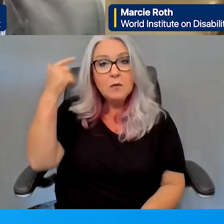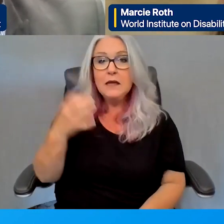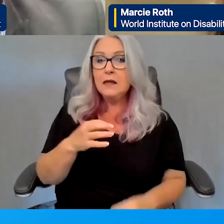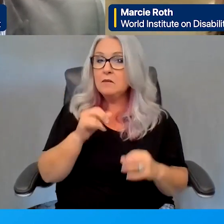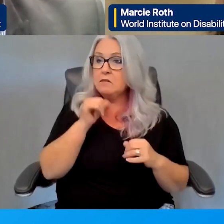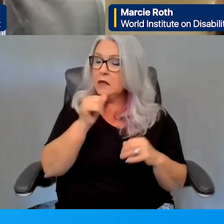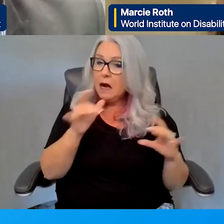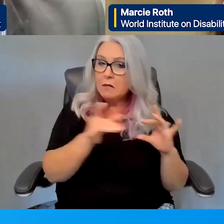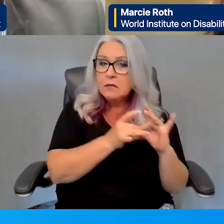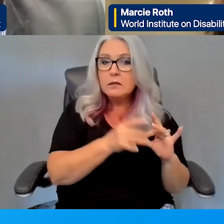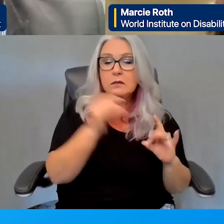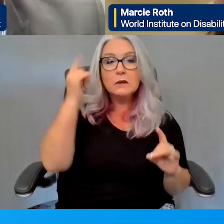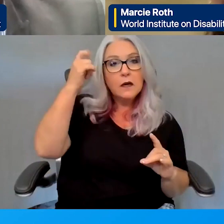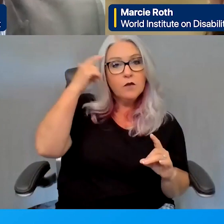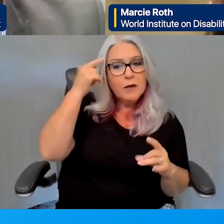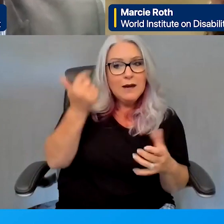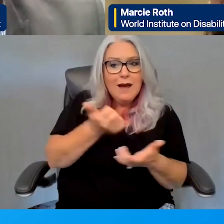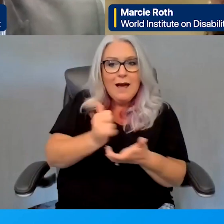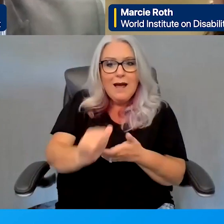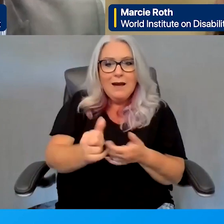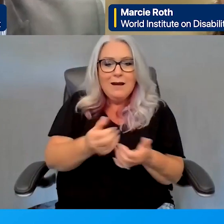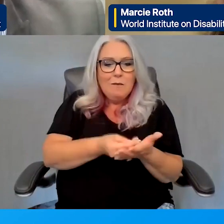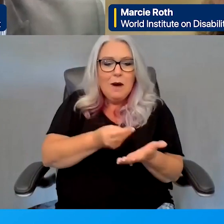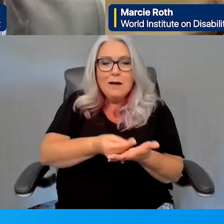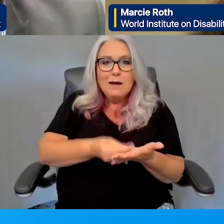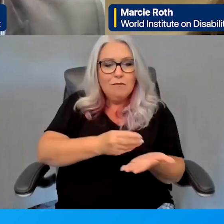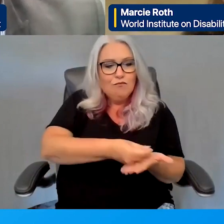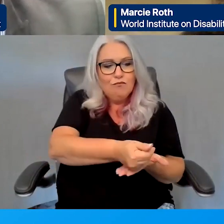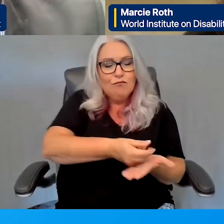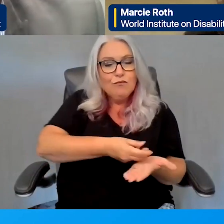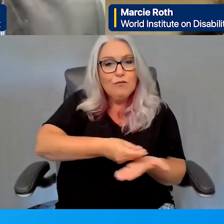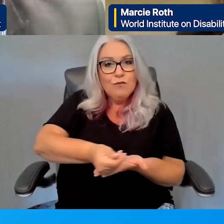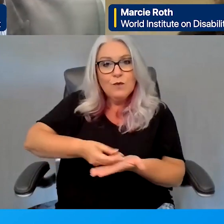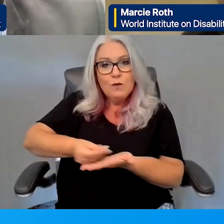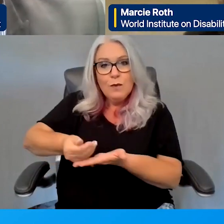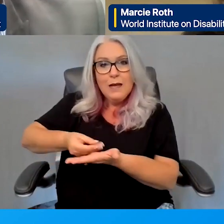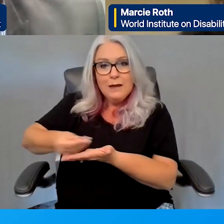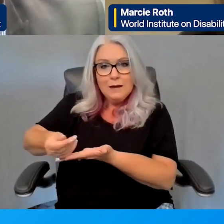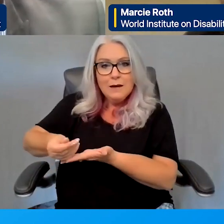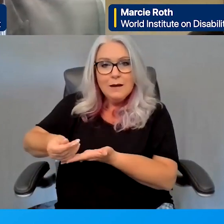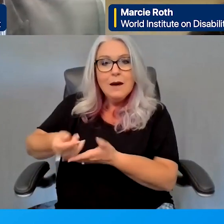dollars that are being spent must be spent in compliance with